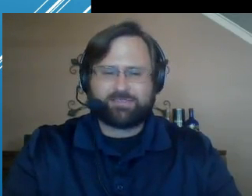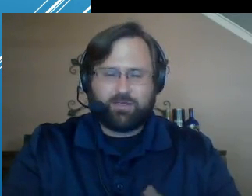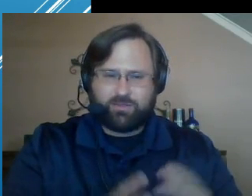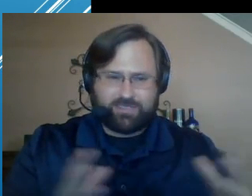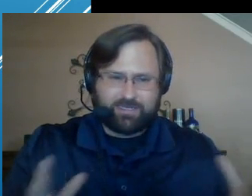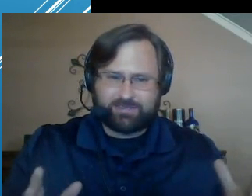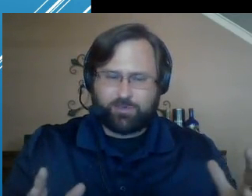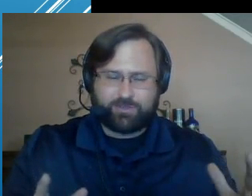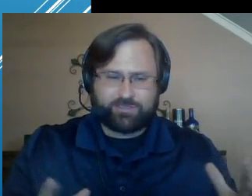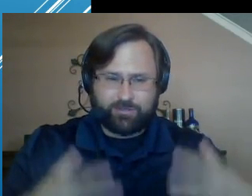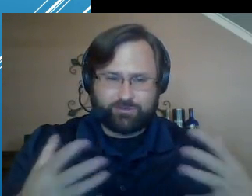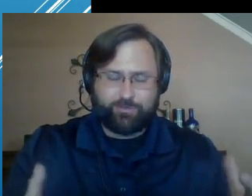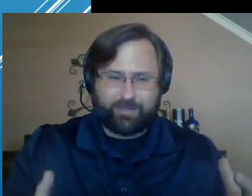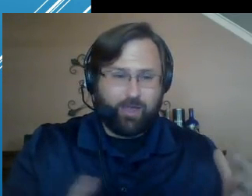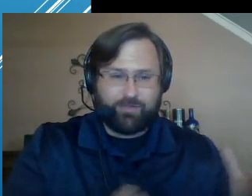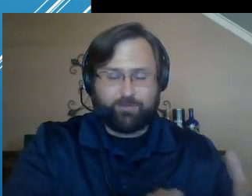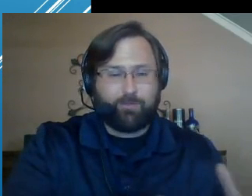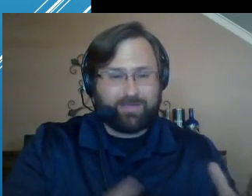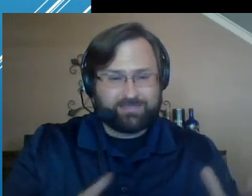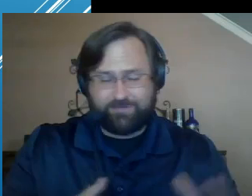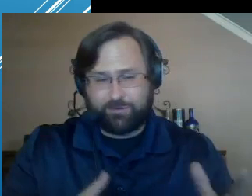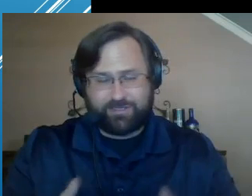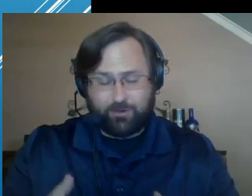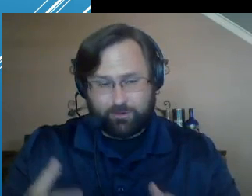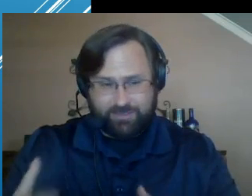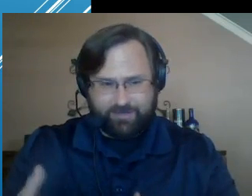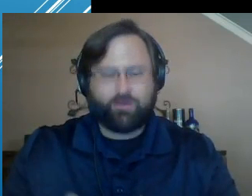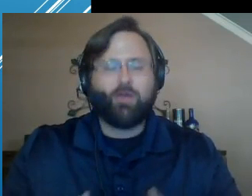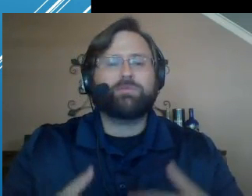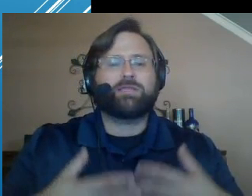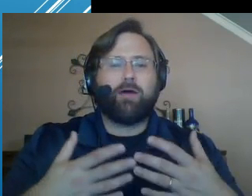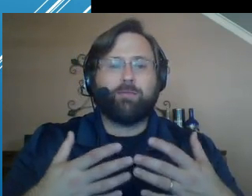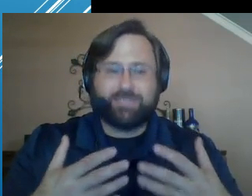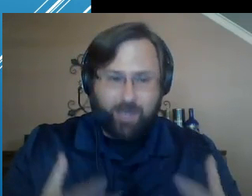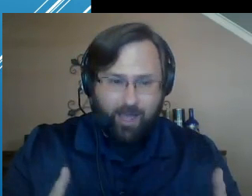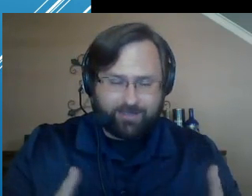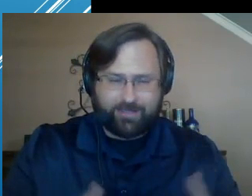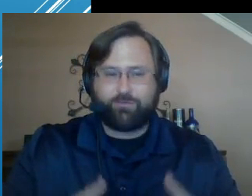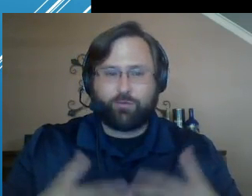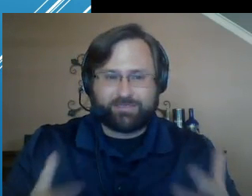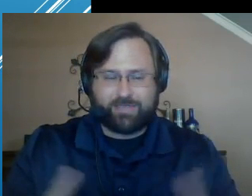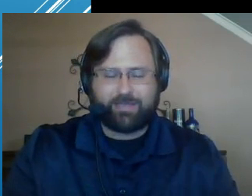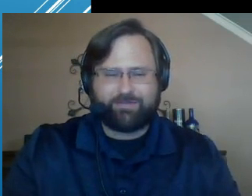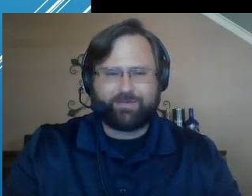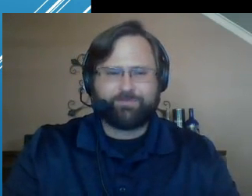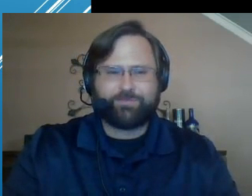the sentence is going to to mean not the mom is leaving or did leave but that the mom did not leave or is not leaving